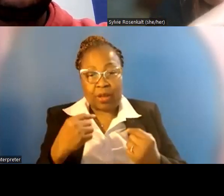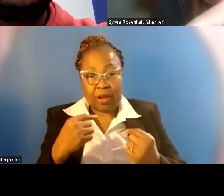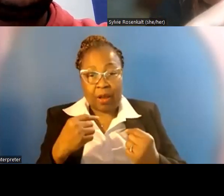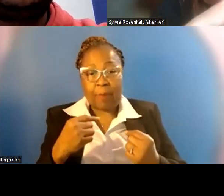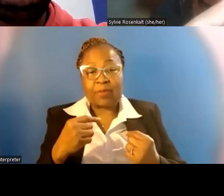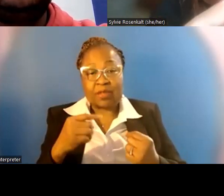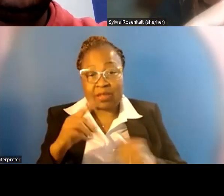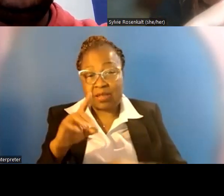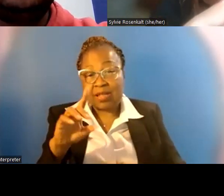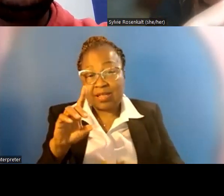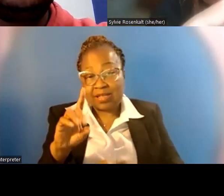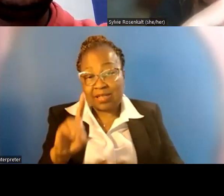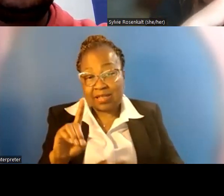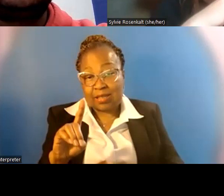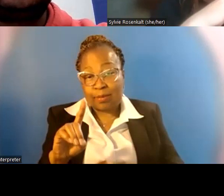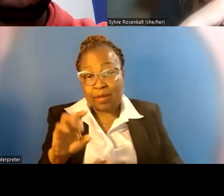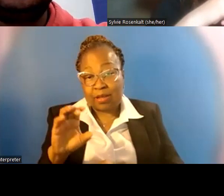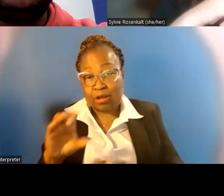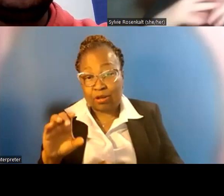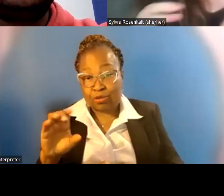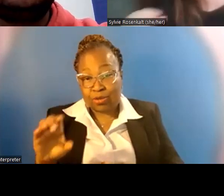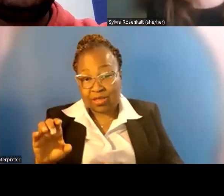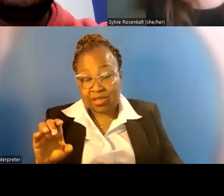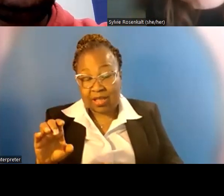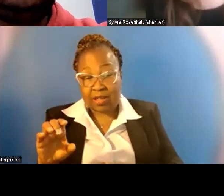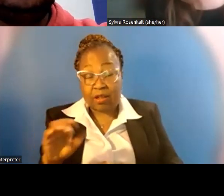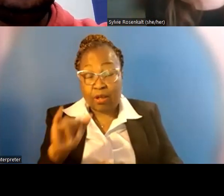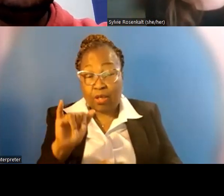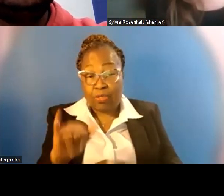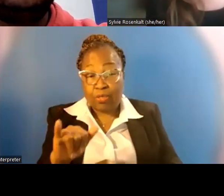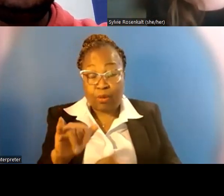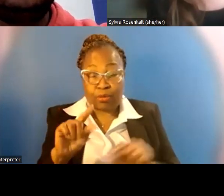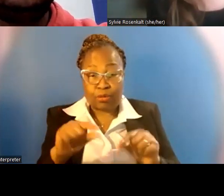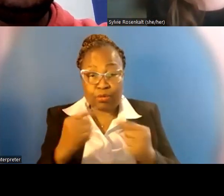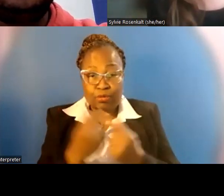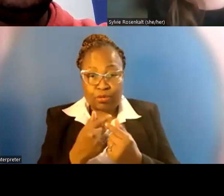and see, and those groups were largely parents